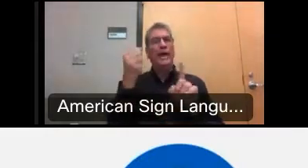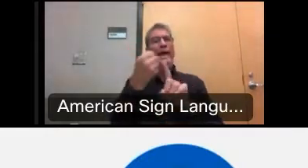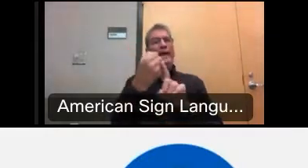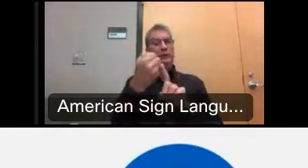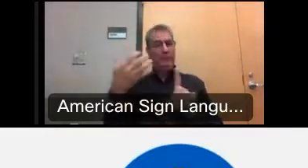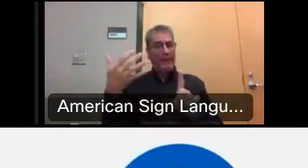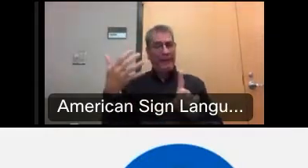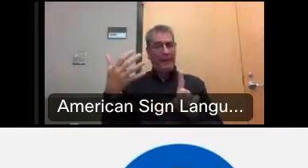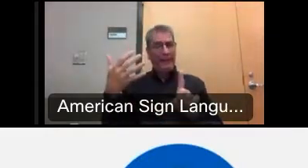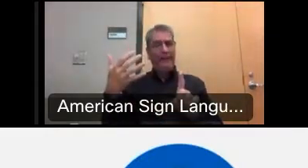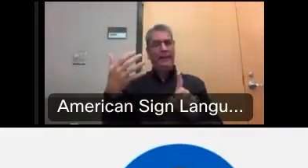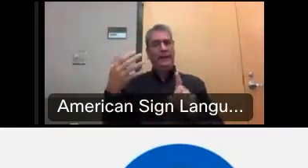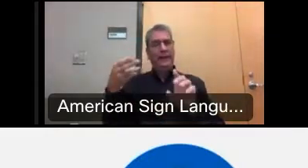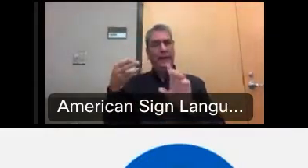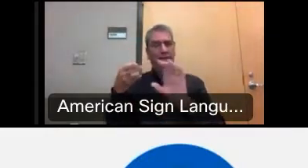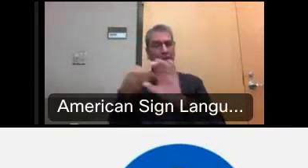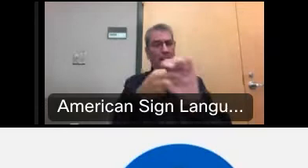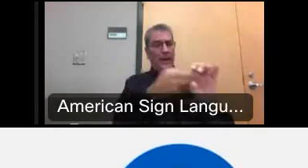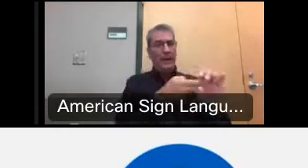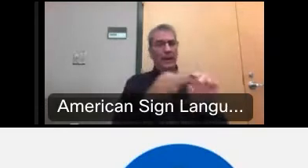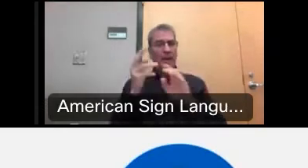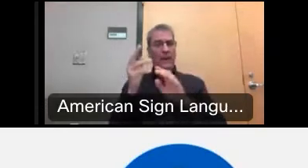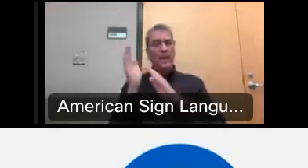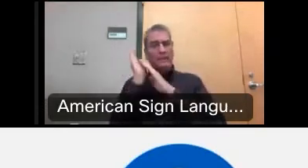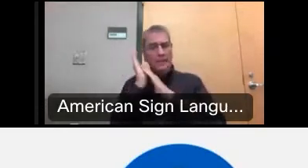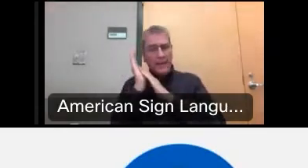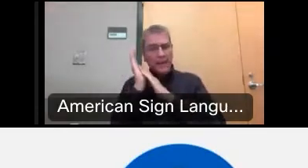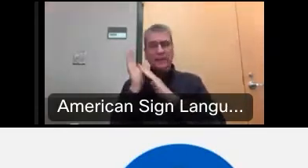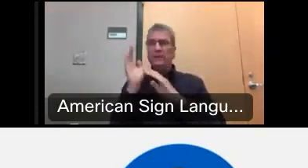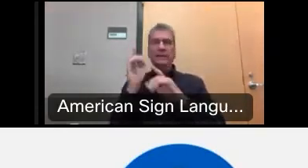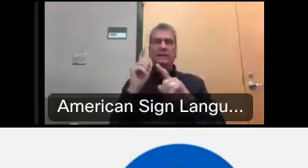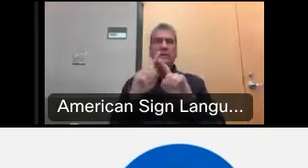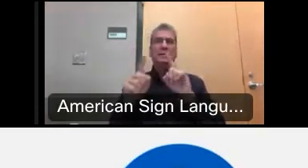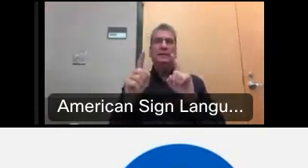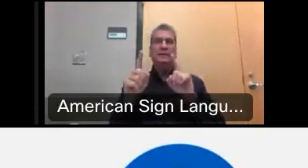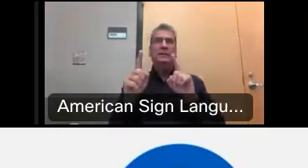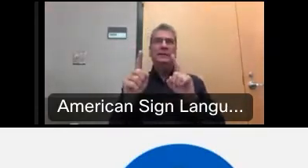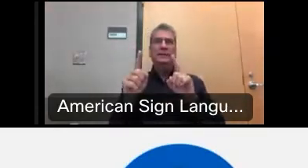but it's not easy to scale up and suddenly create lots and lots of new inpatient space